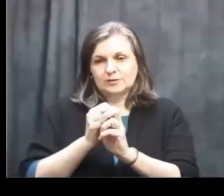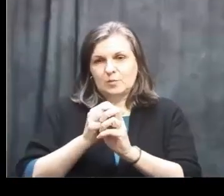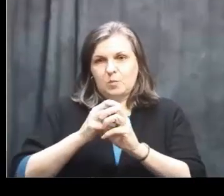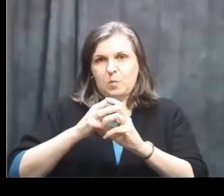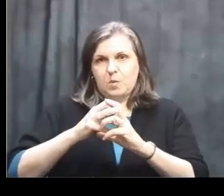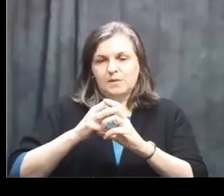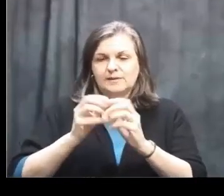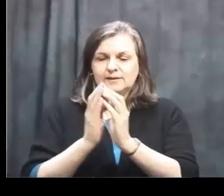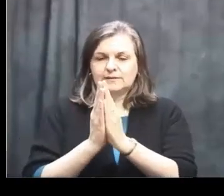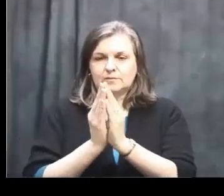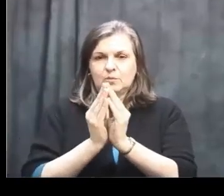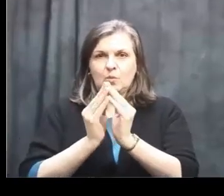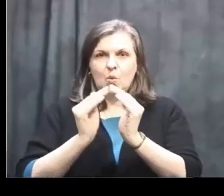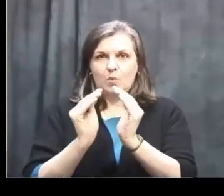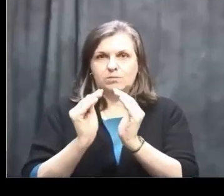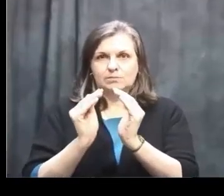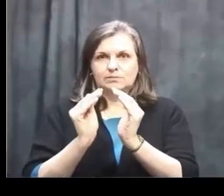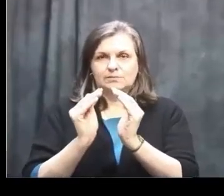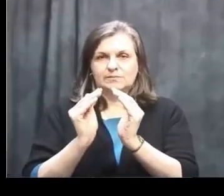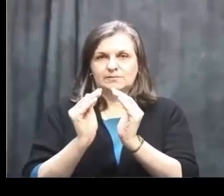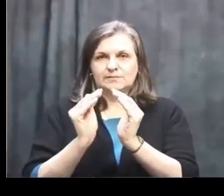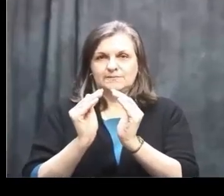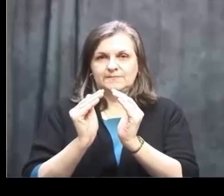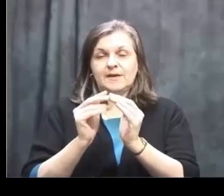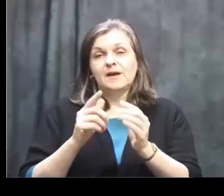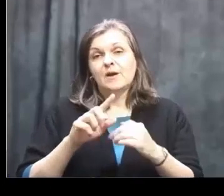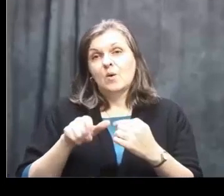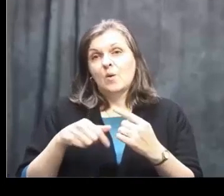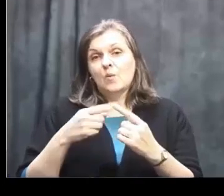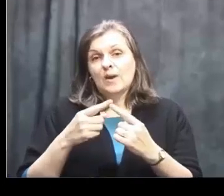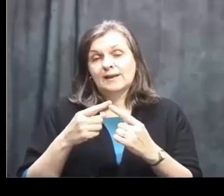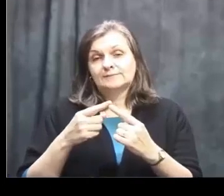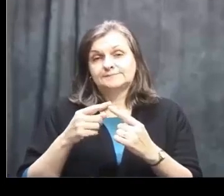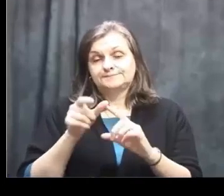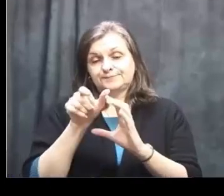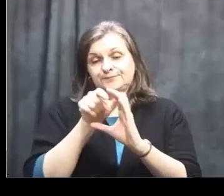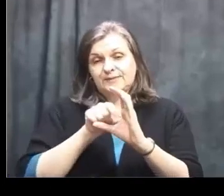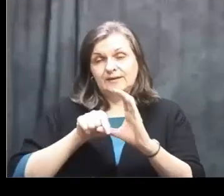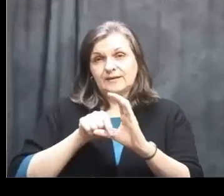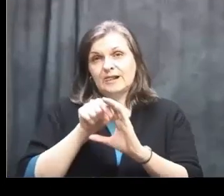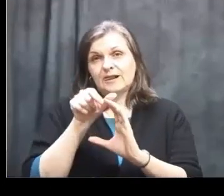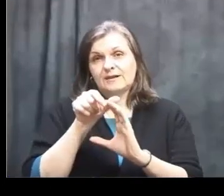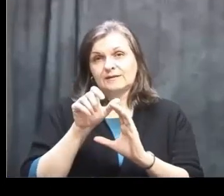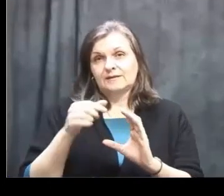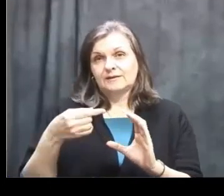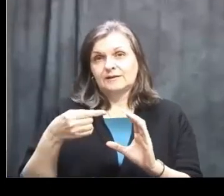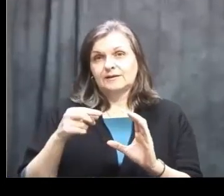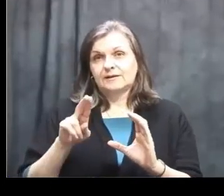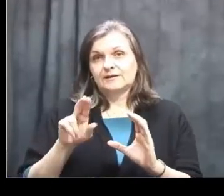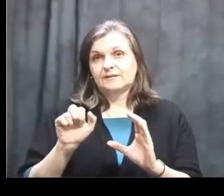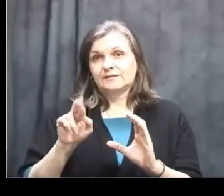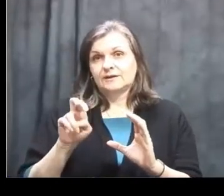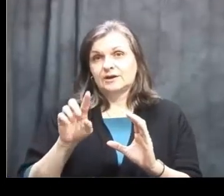or bending of the guard cells that allows the stoma to open when the guard cells